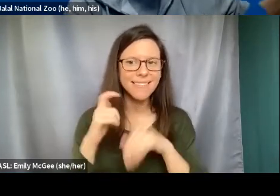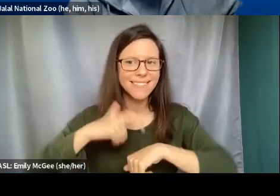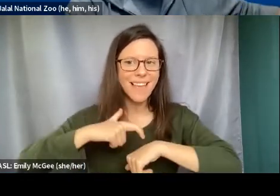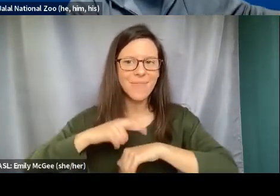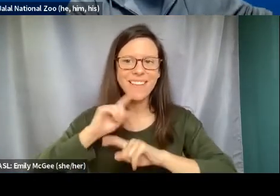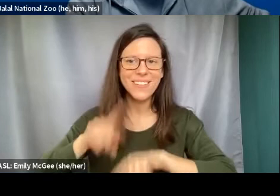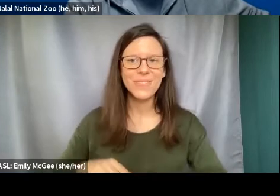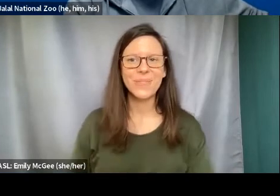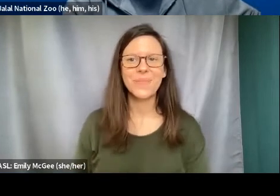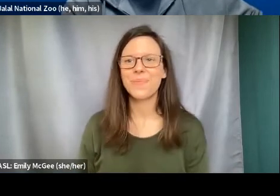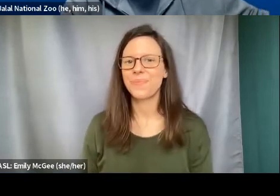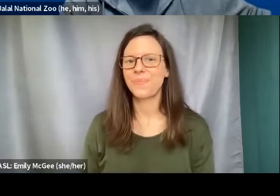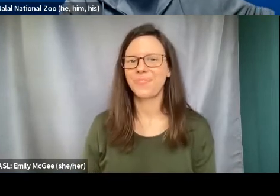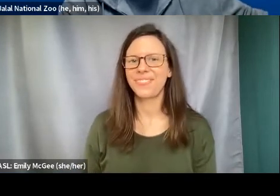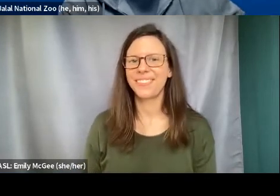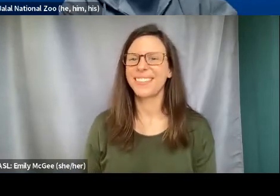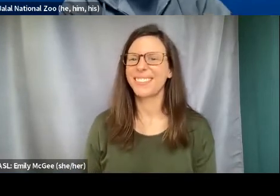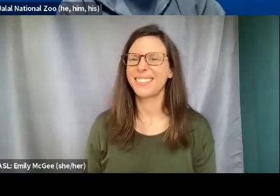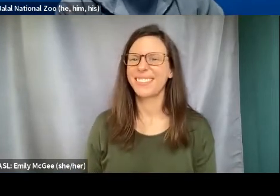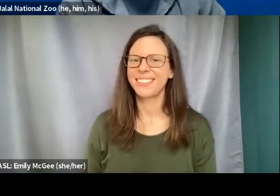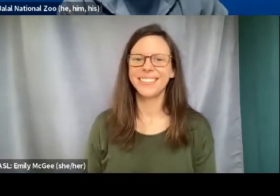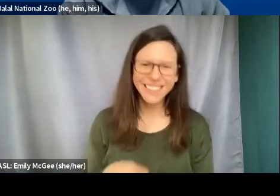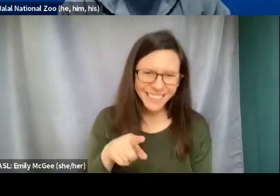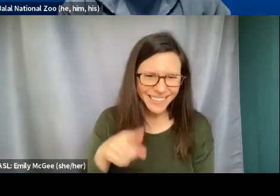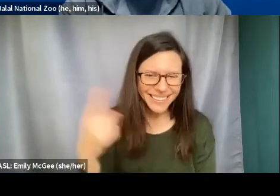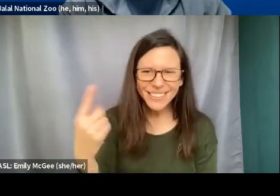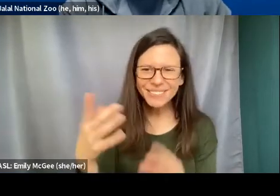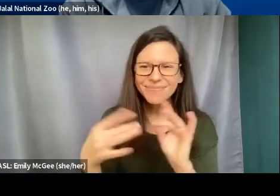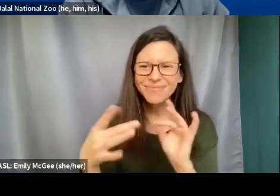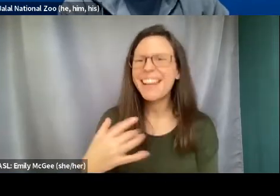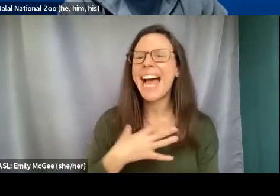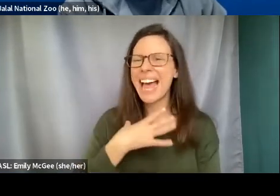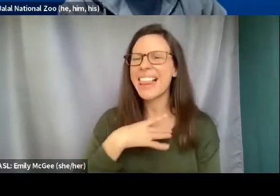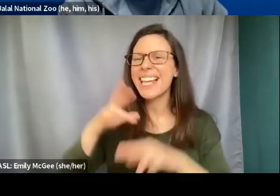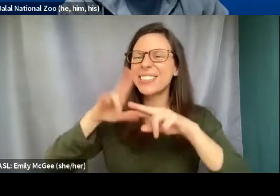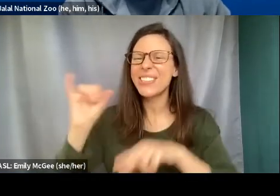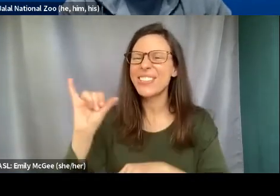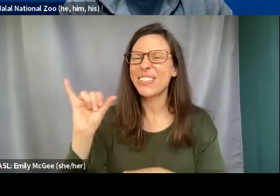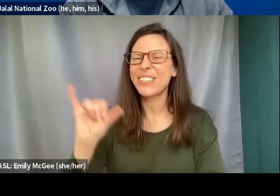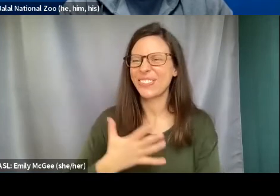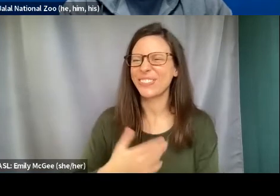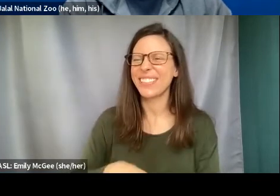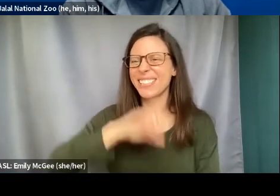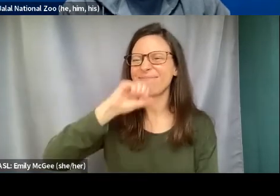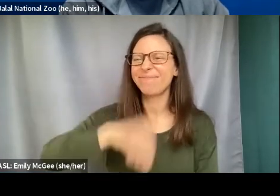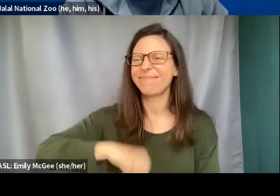I also like salt, Rosalin, and uh some other viewers. I am also a salt person over sweet. That's great.